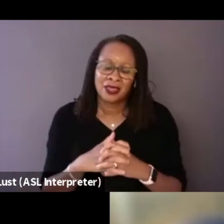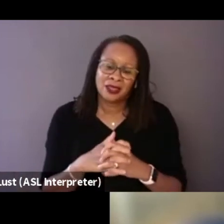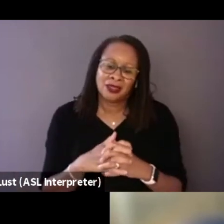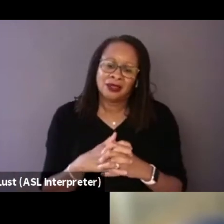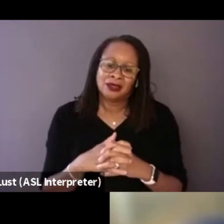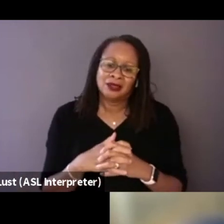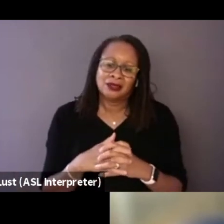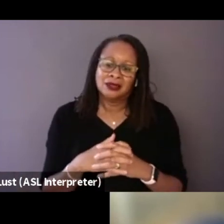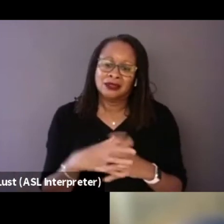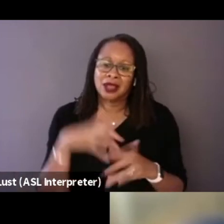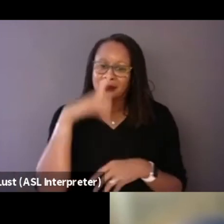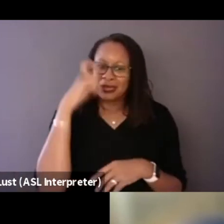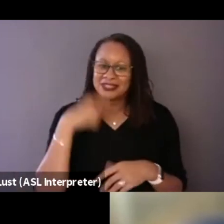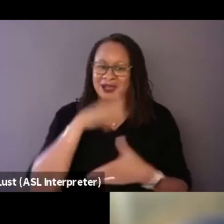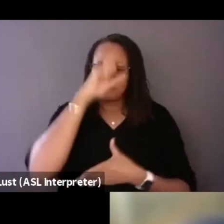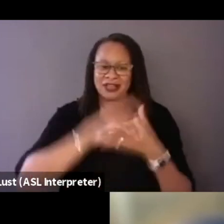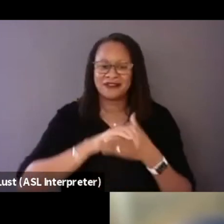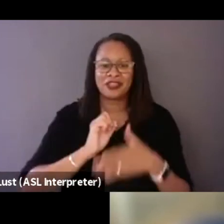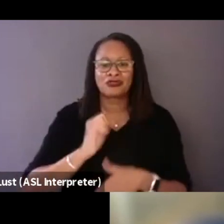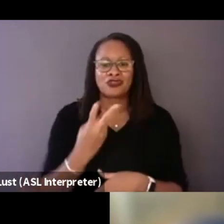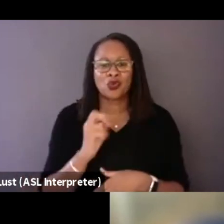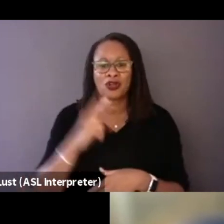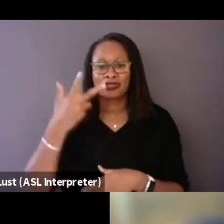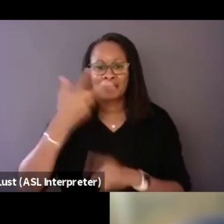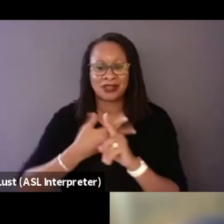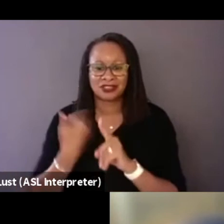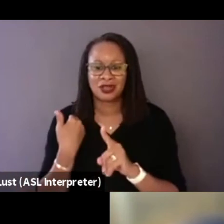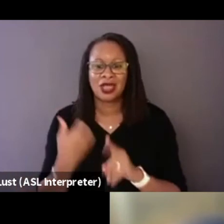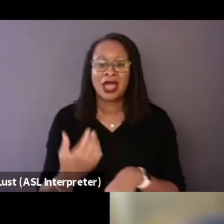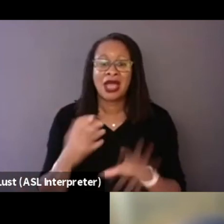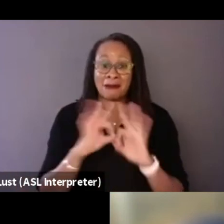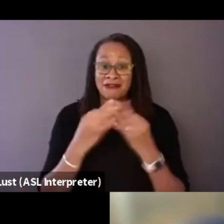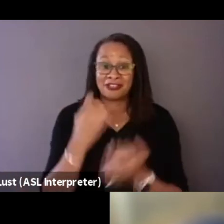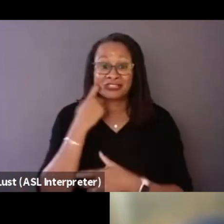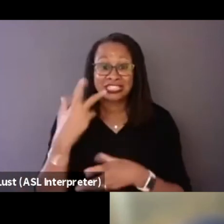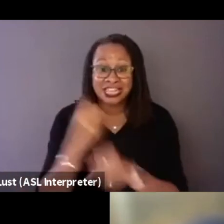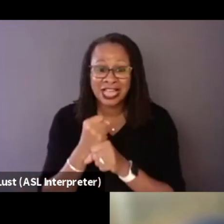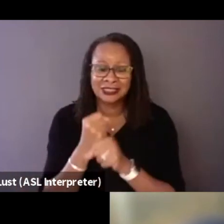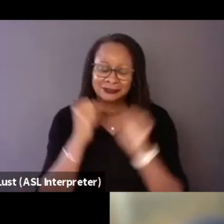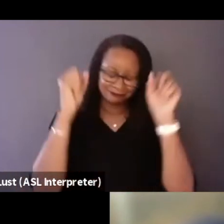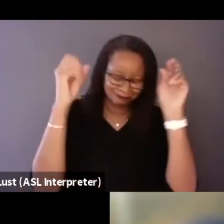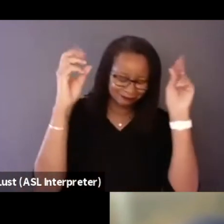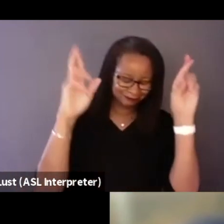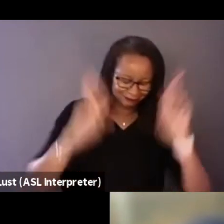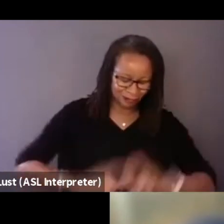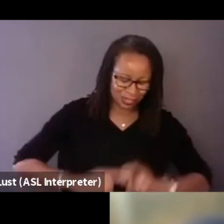Because I believe it was like two or three months ago, my family recently got their residency. (they cheer)